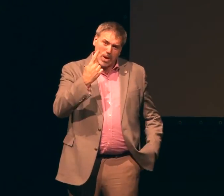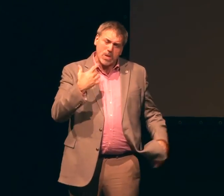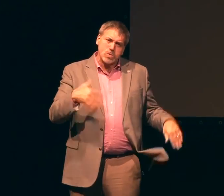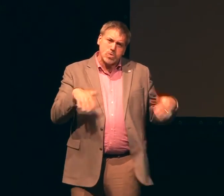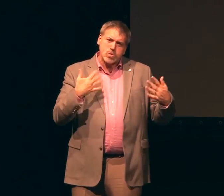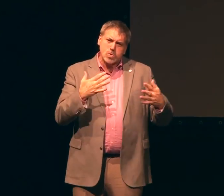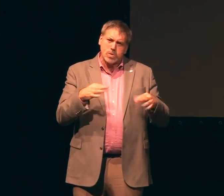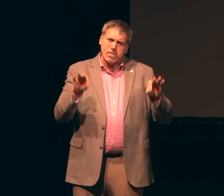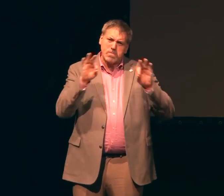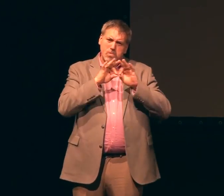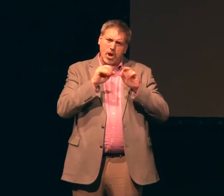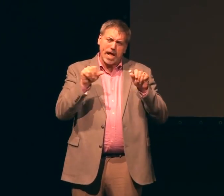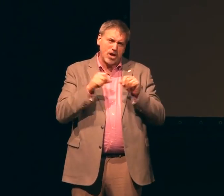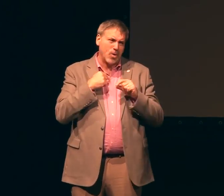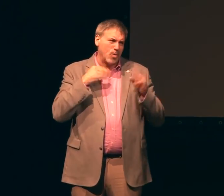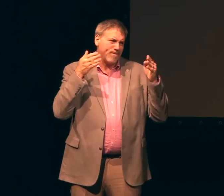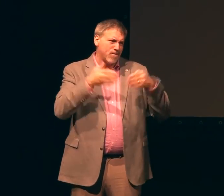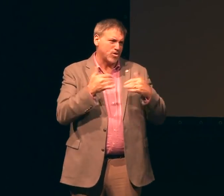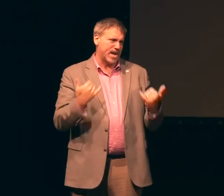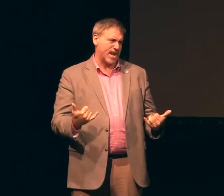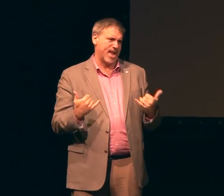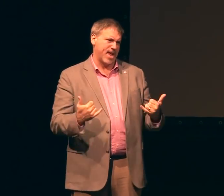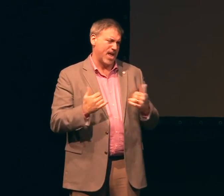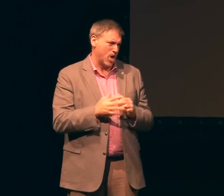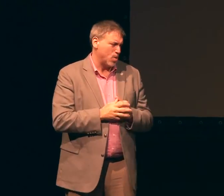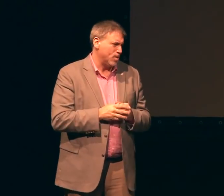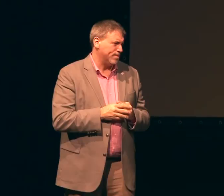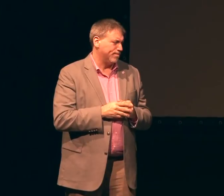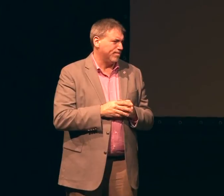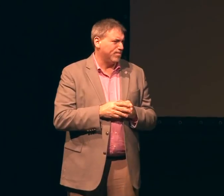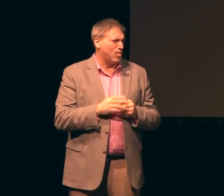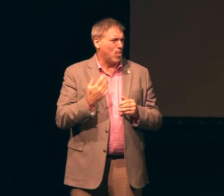as well. That's one important area that we are